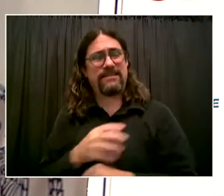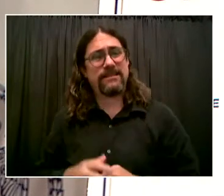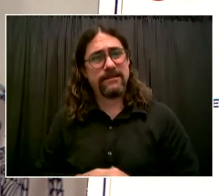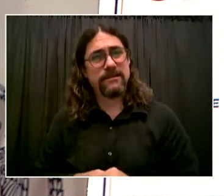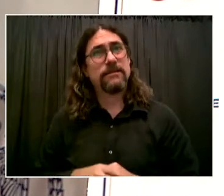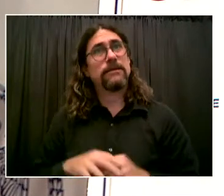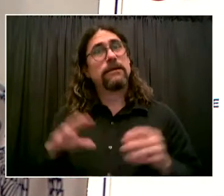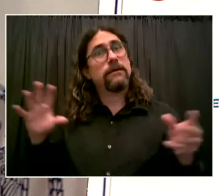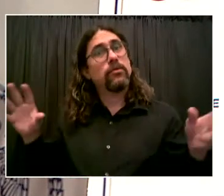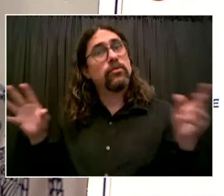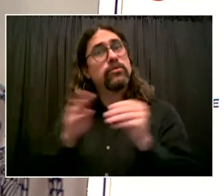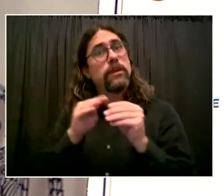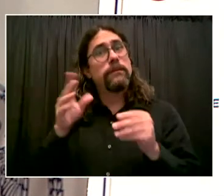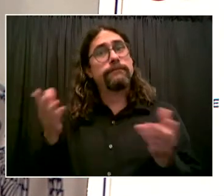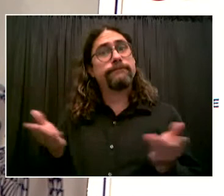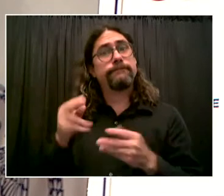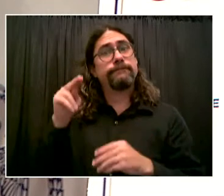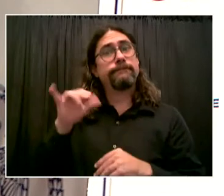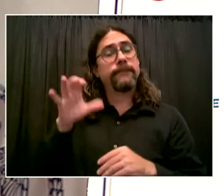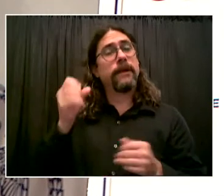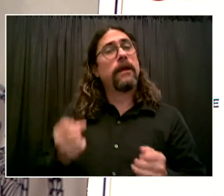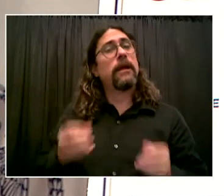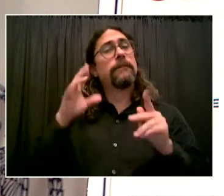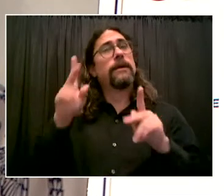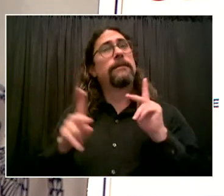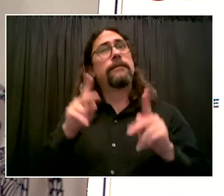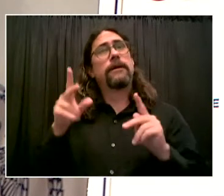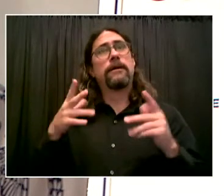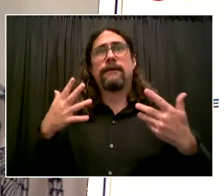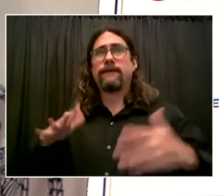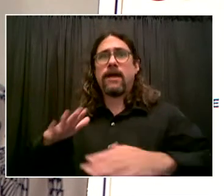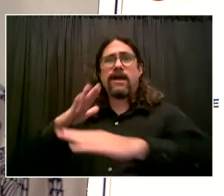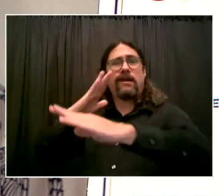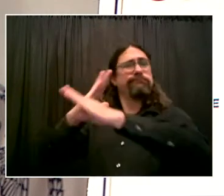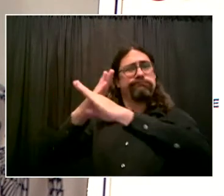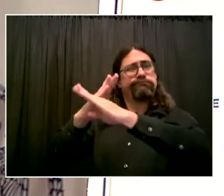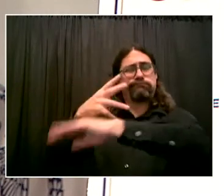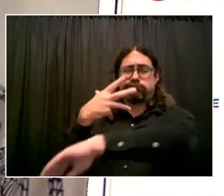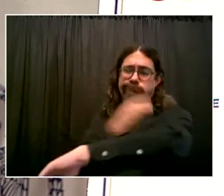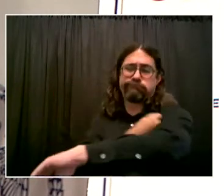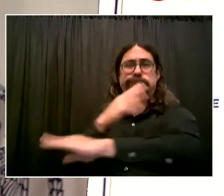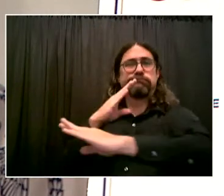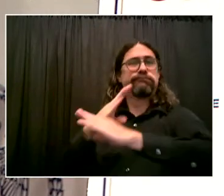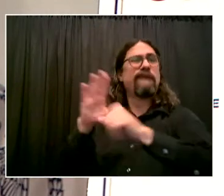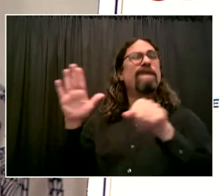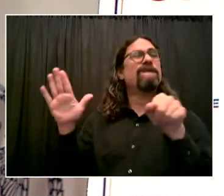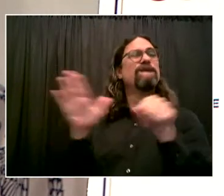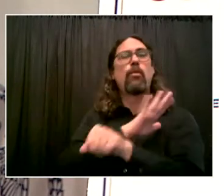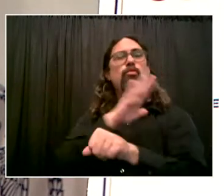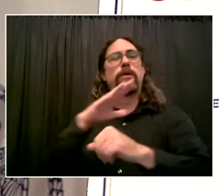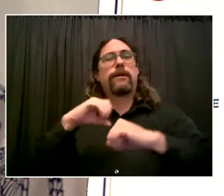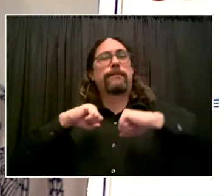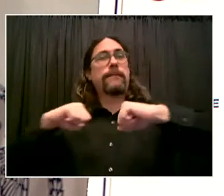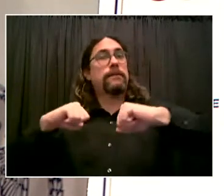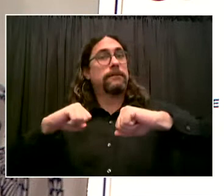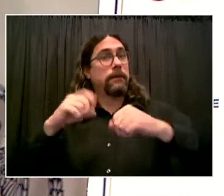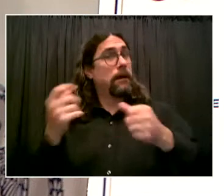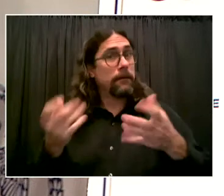THE NUMBERAS S OF TODAY. 4.5 MILLION NEW YORKE RSFULLY VACCINATED THAT'S NOW PUSHING 54% OF